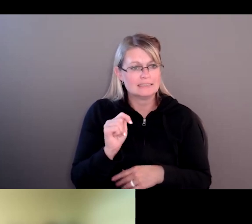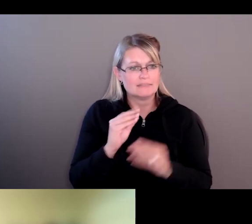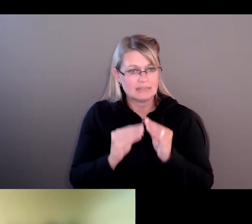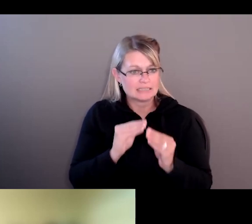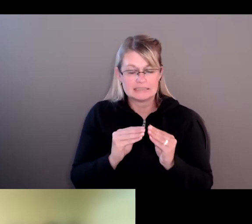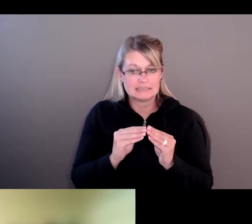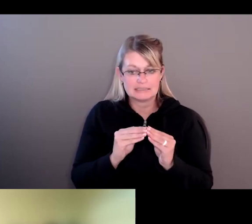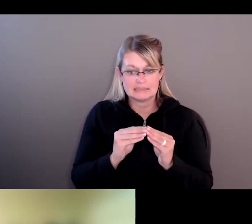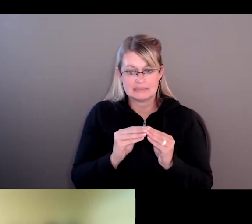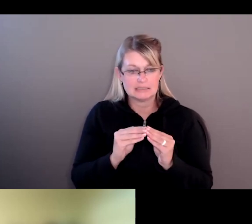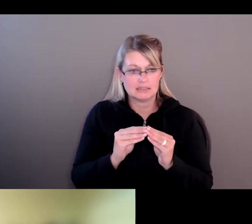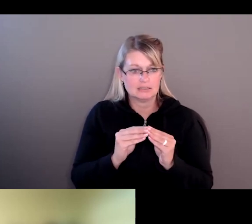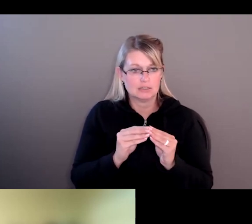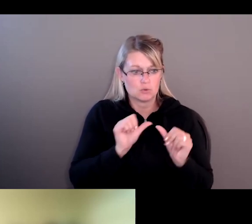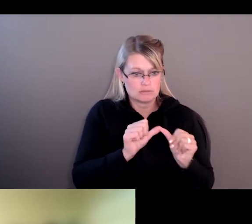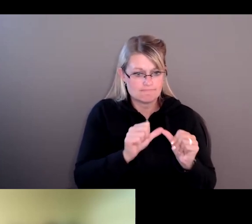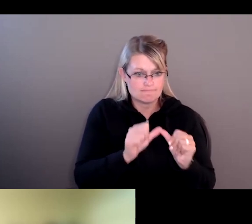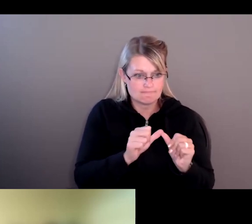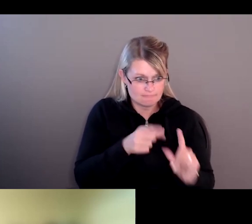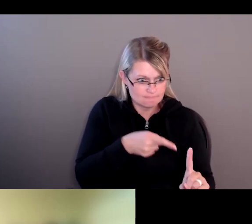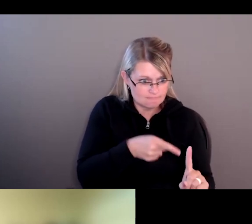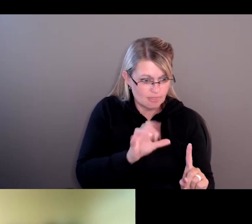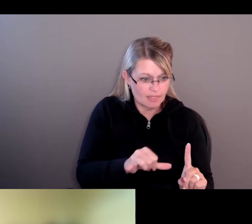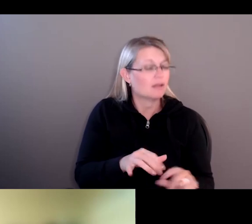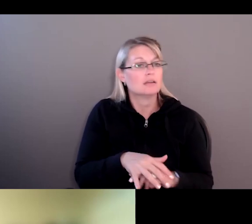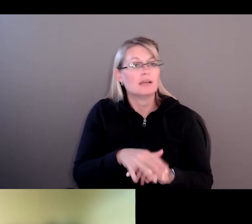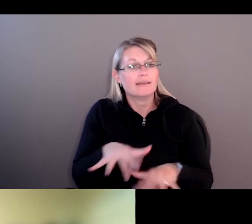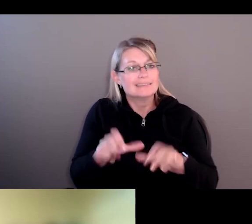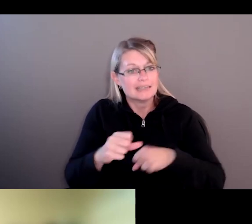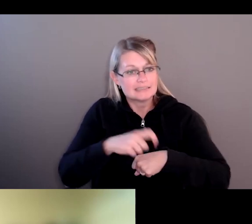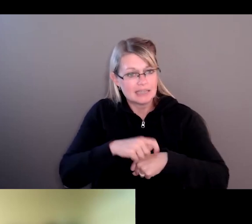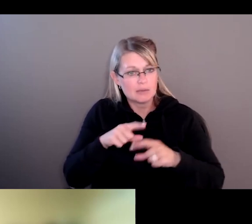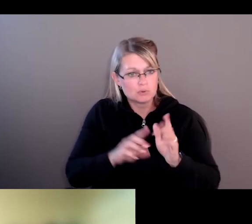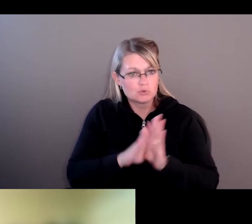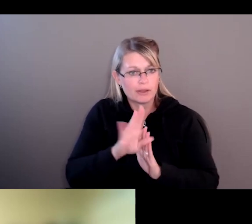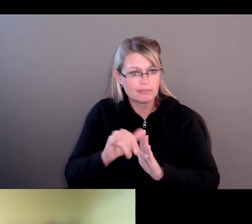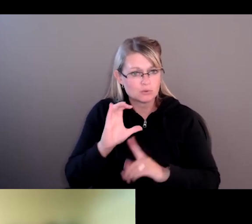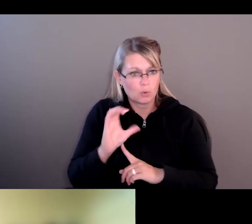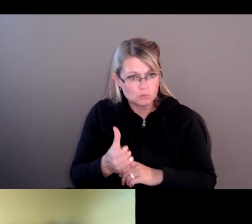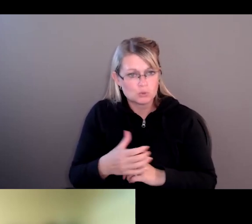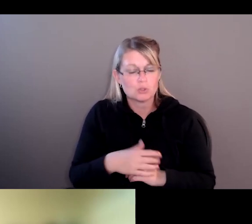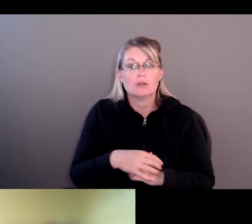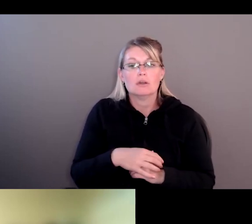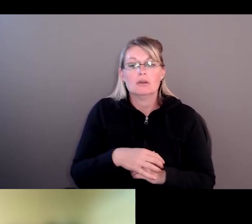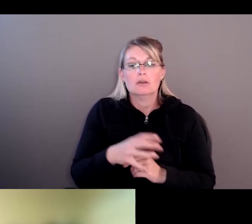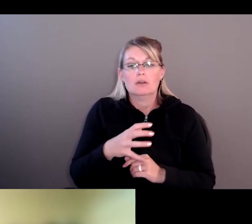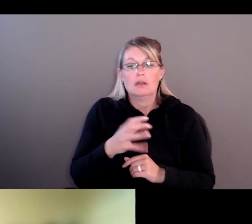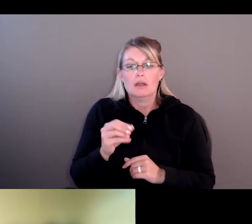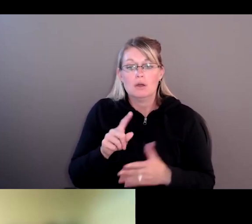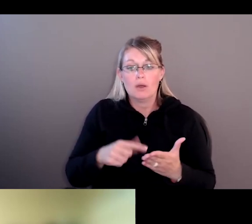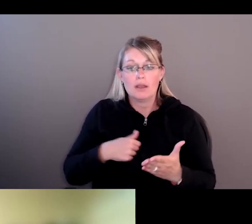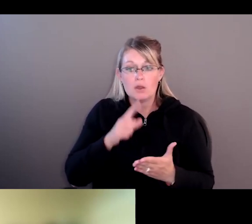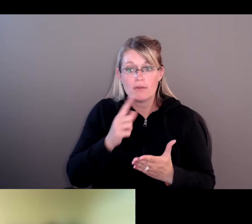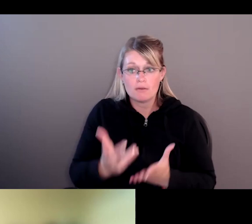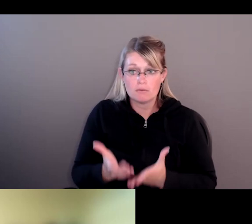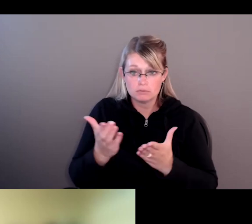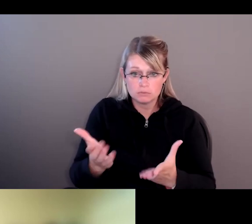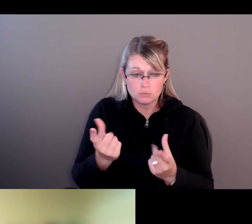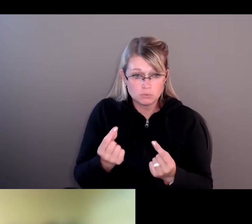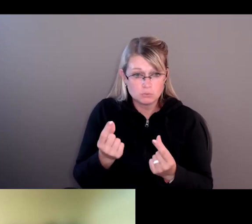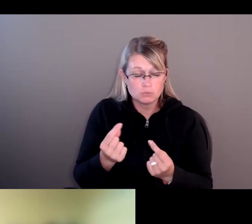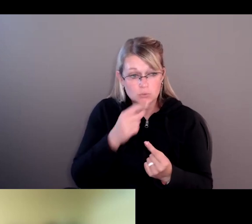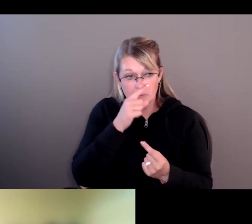whack a mole. It takes time to build this culture. And when I really like to do is talk to people